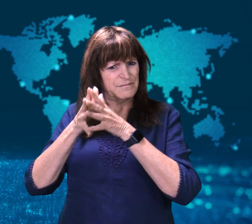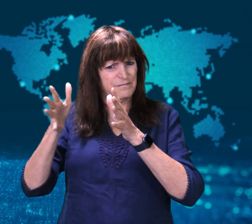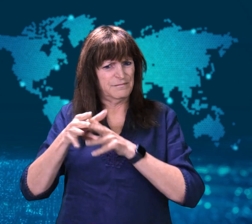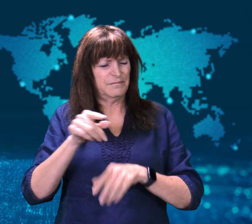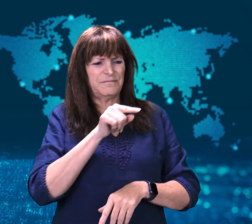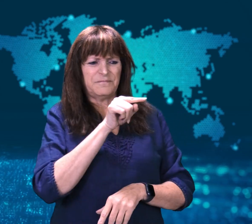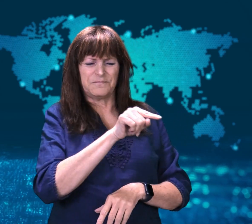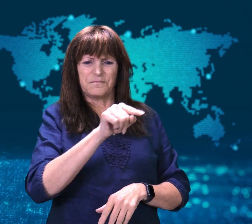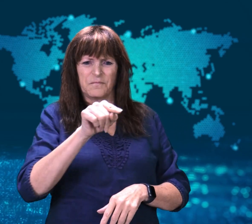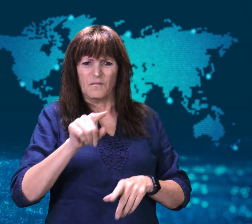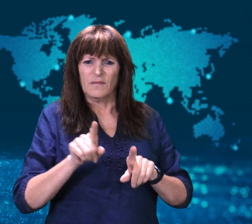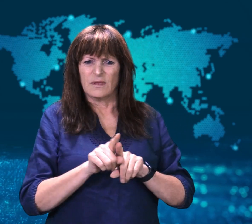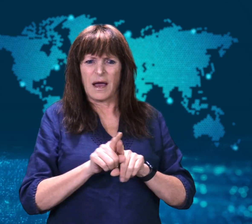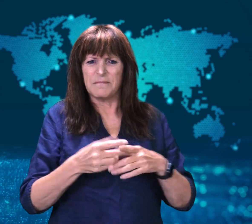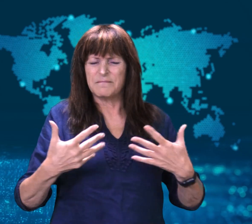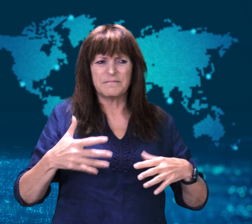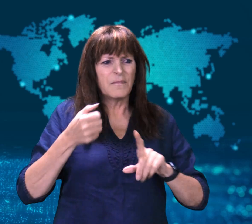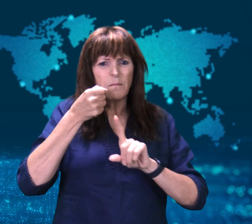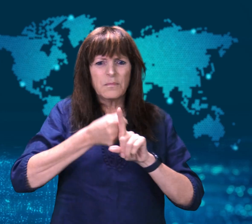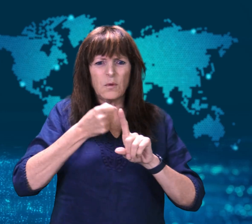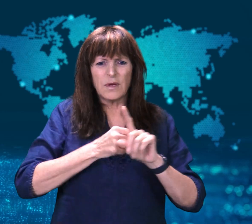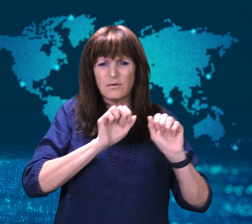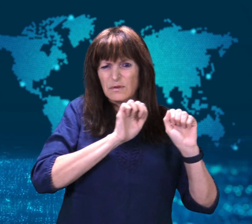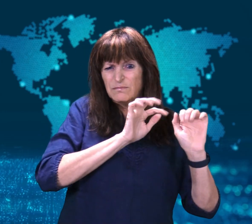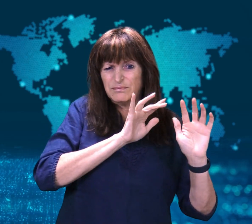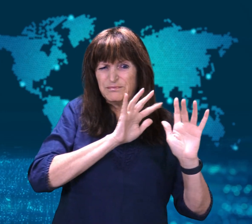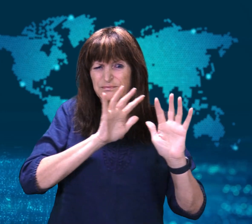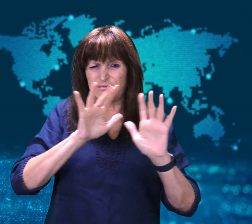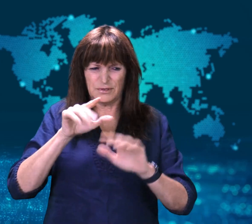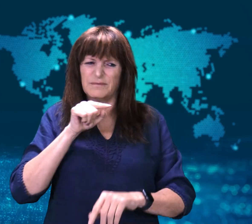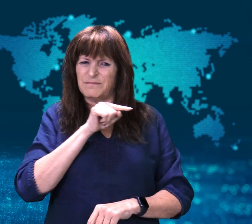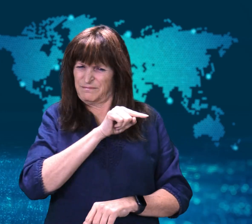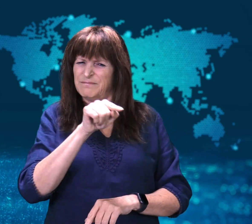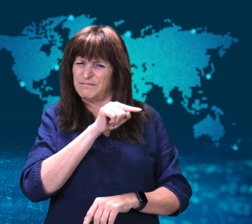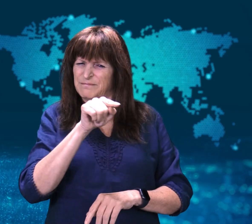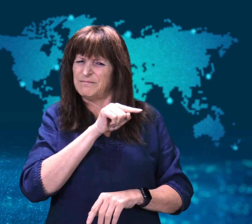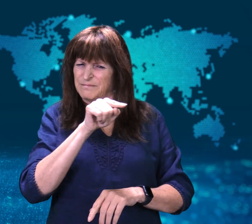Officials blame armed protesters,